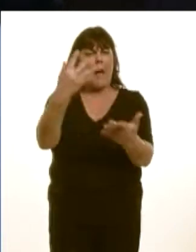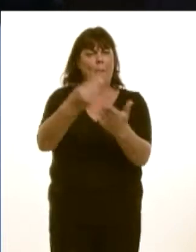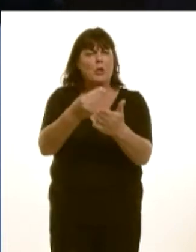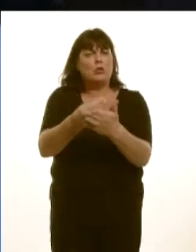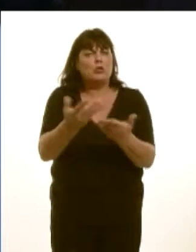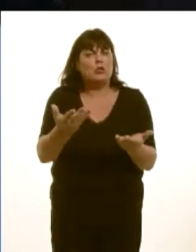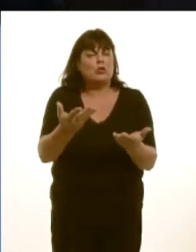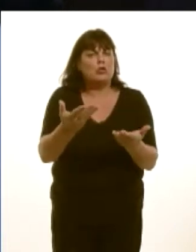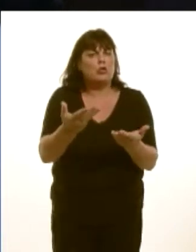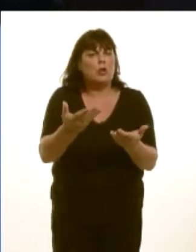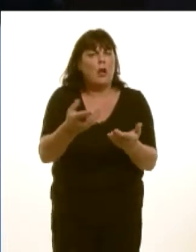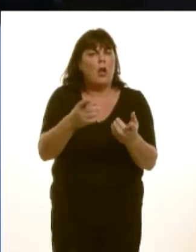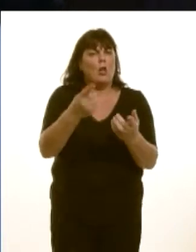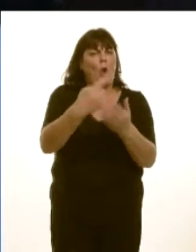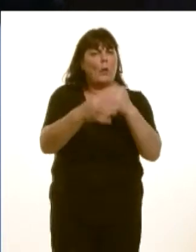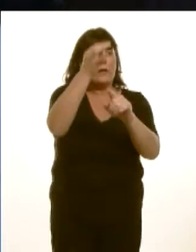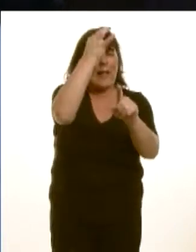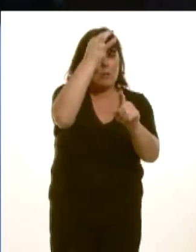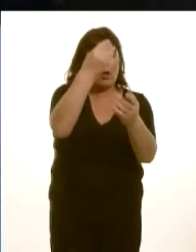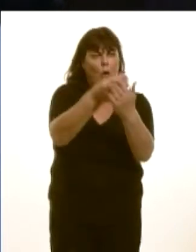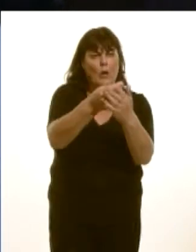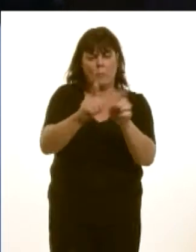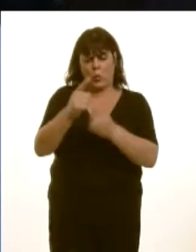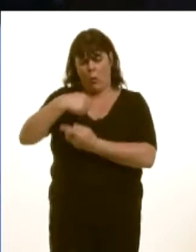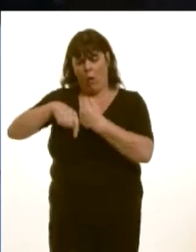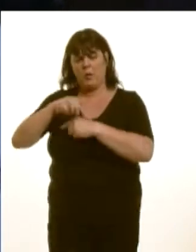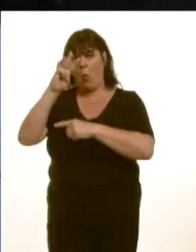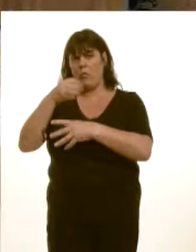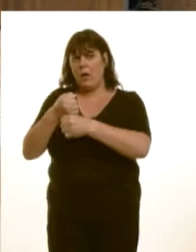as the cost to the Welsh Government of any financial incentives promised?